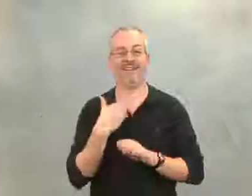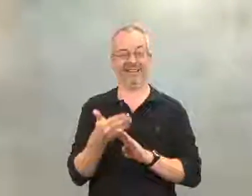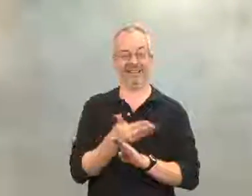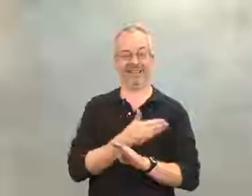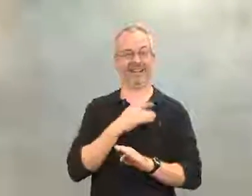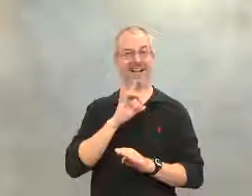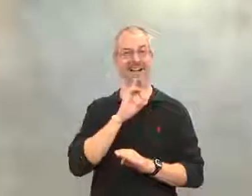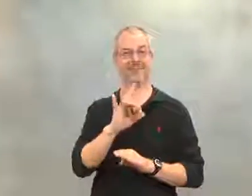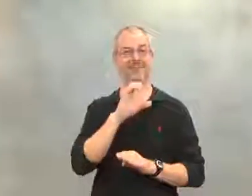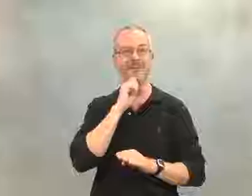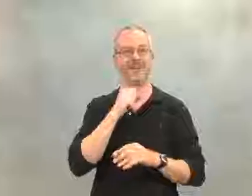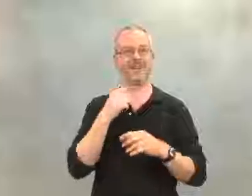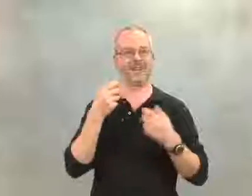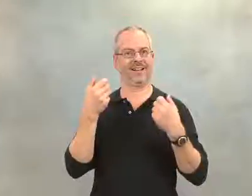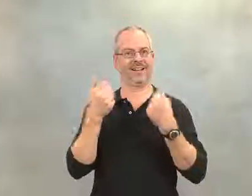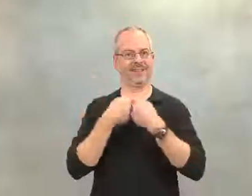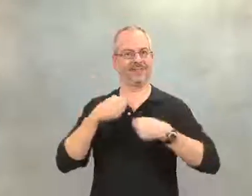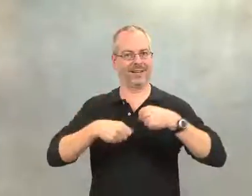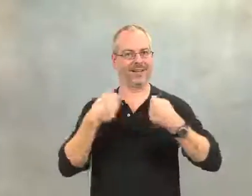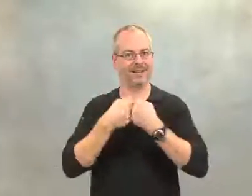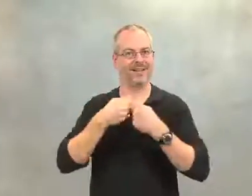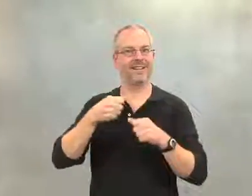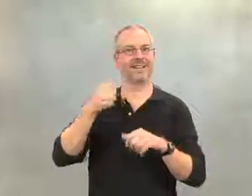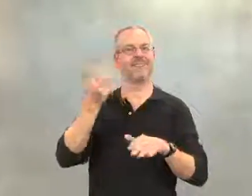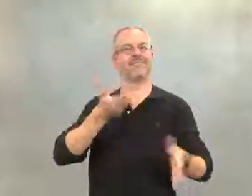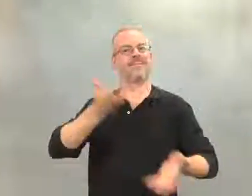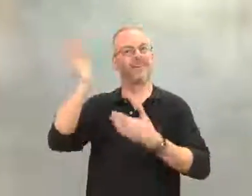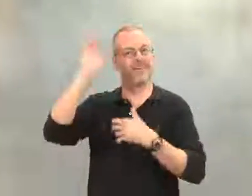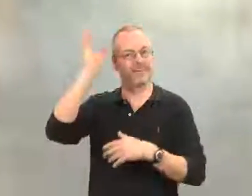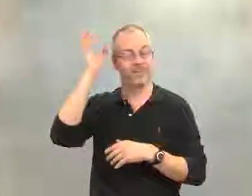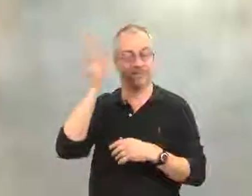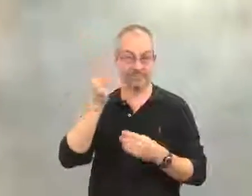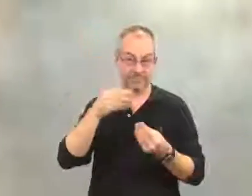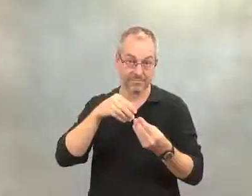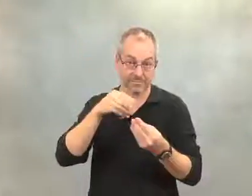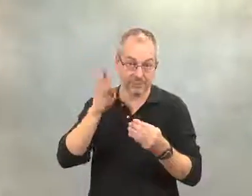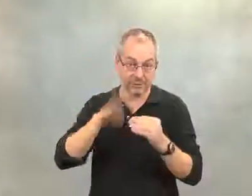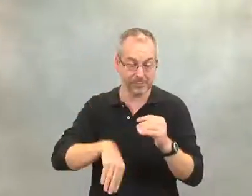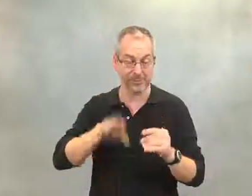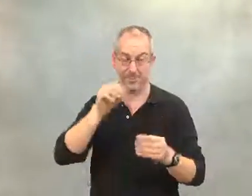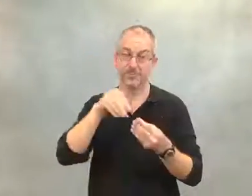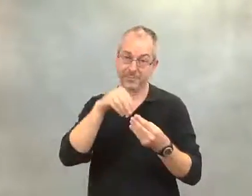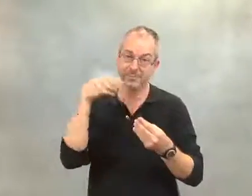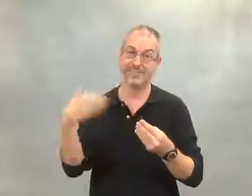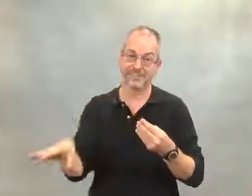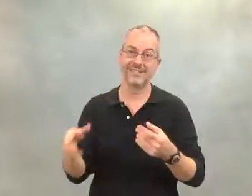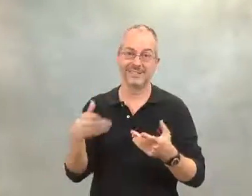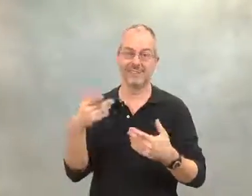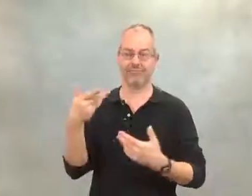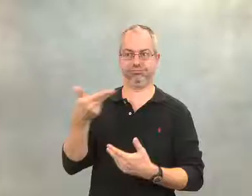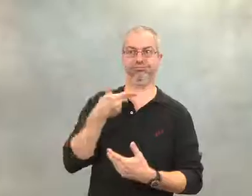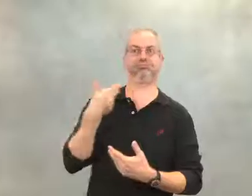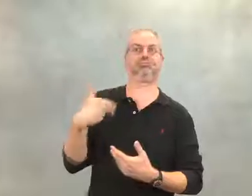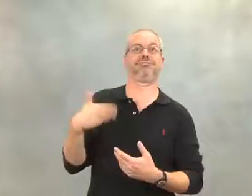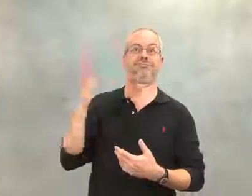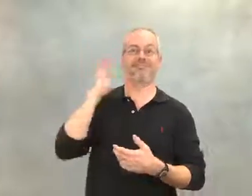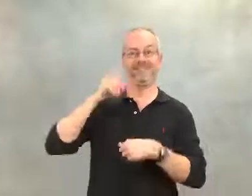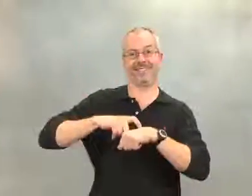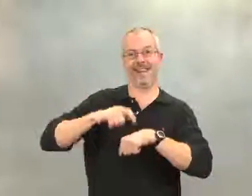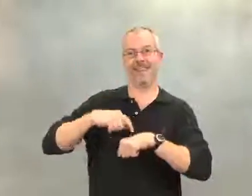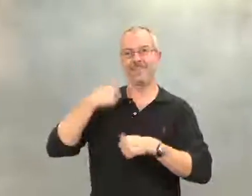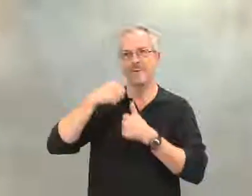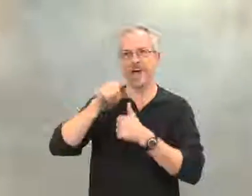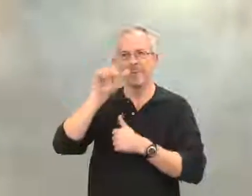When I was 8 years old, I was in an accident with my bicycle,